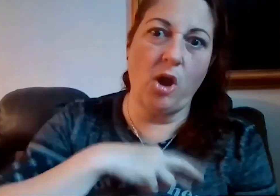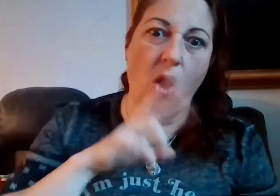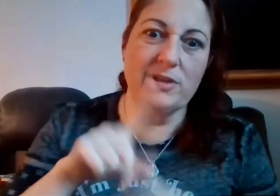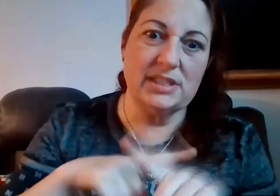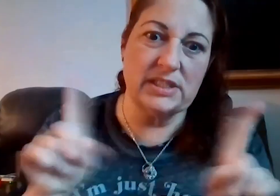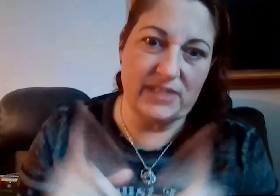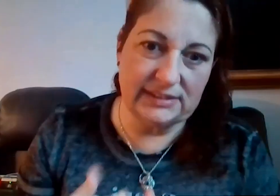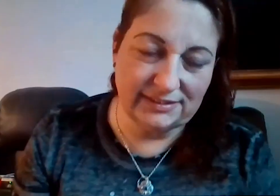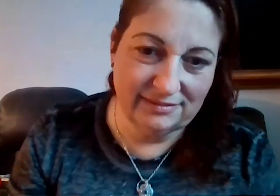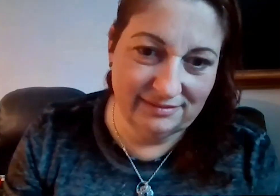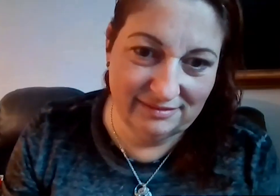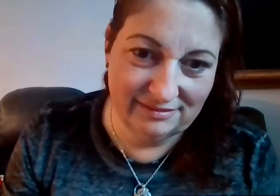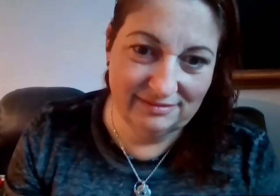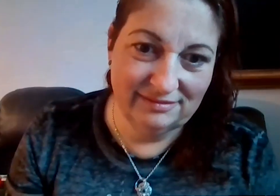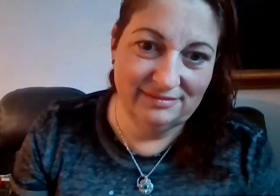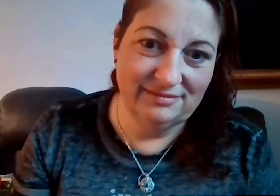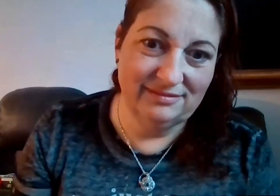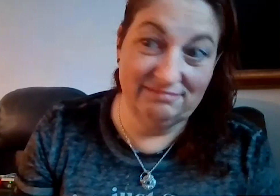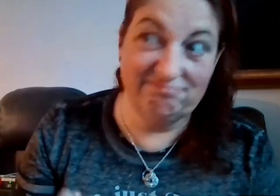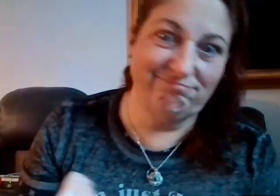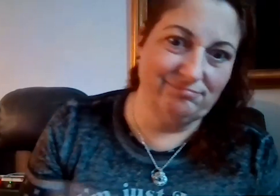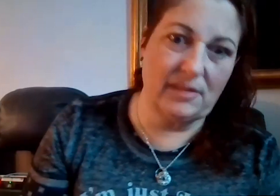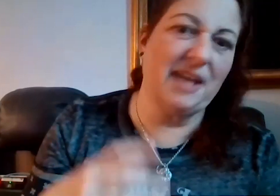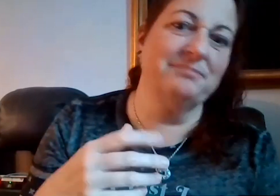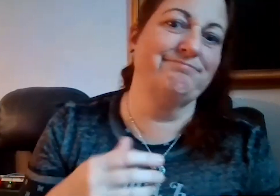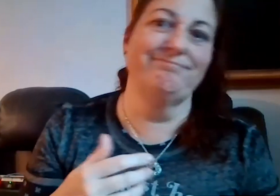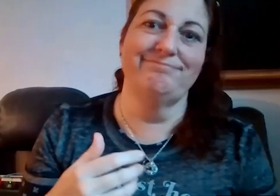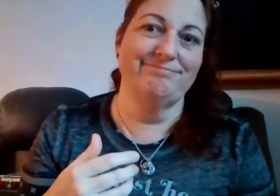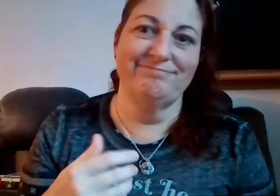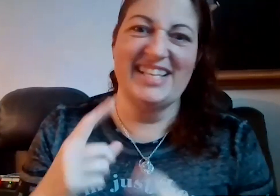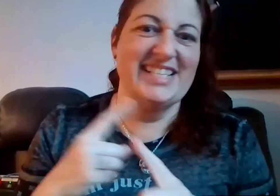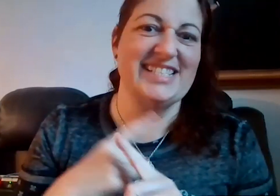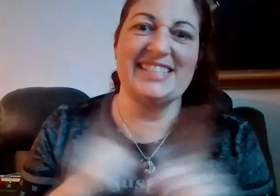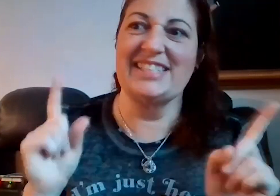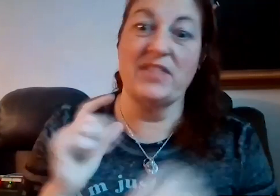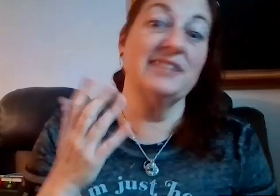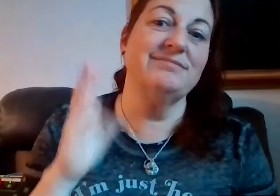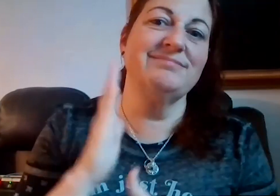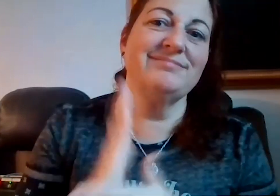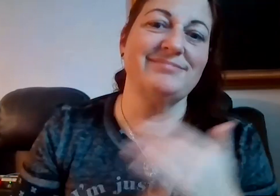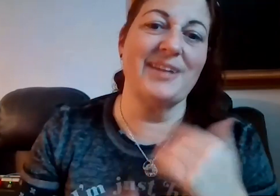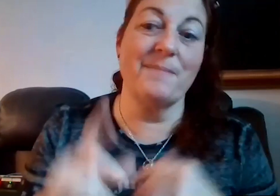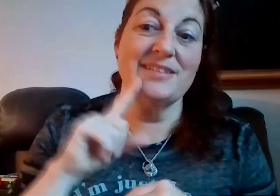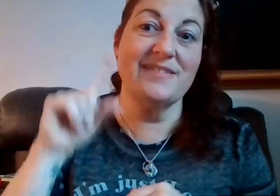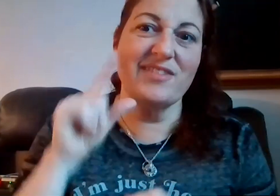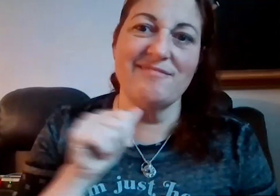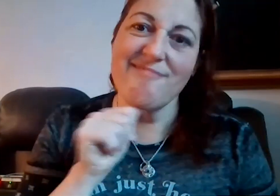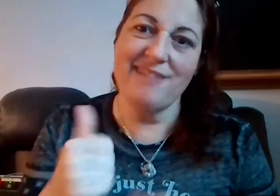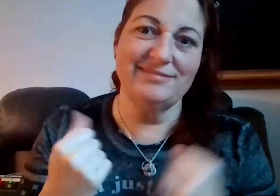We are all different. Some deaf people don't even sign.